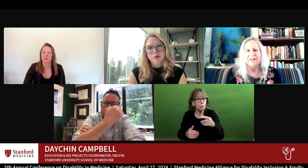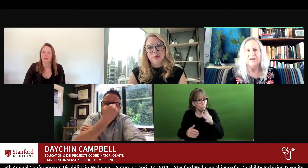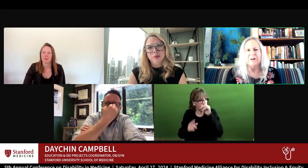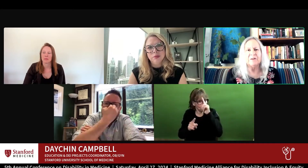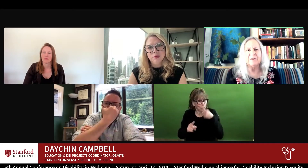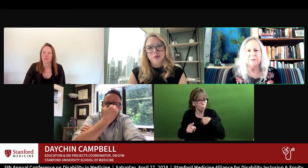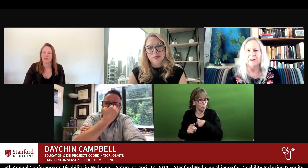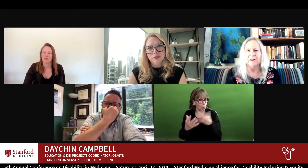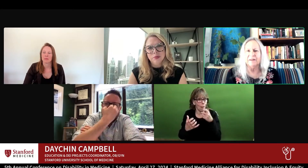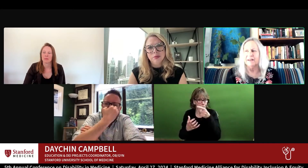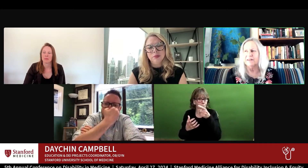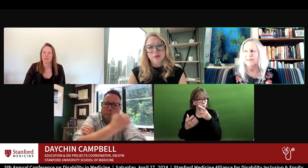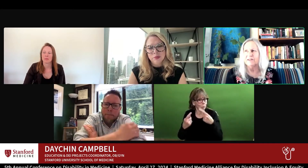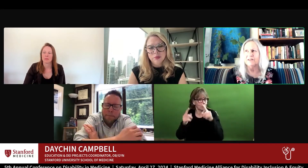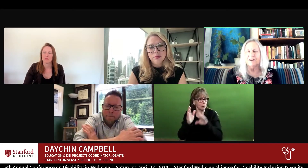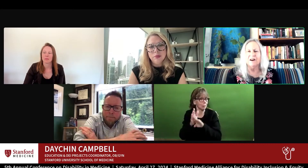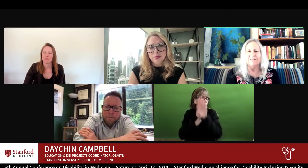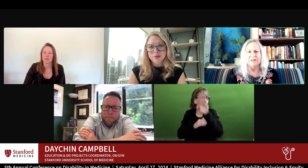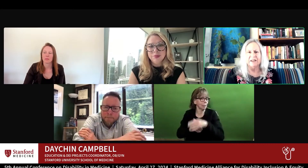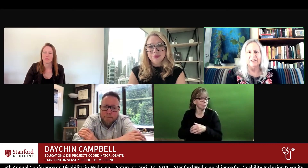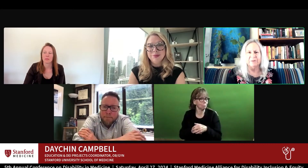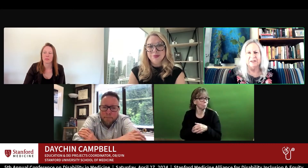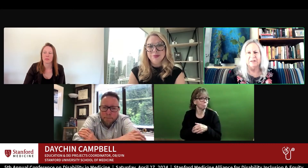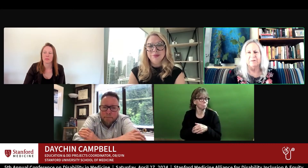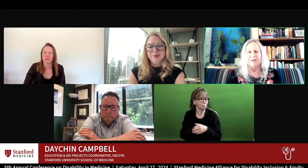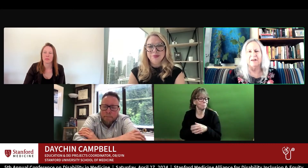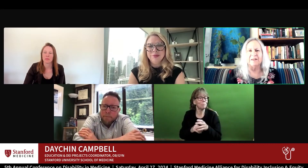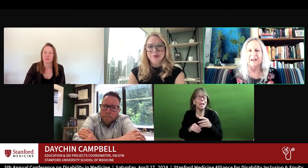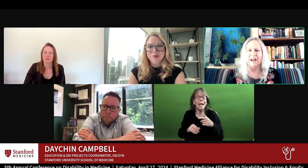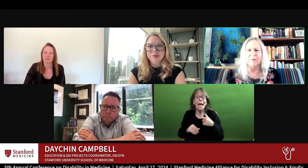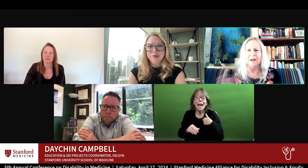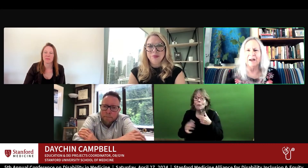So I was thrilled at just a conversation with some of them, I was like, my gosh,